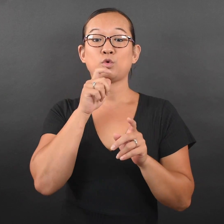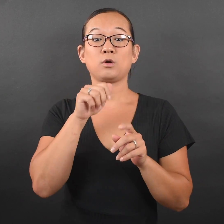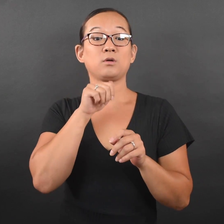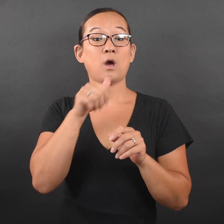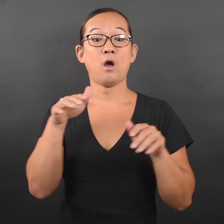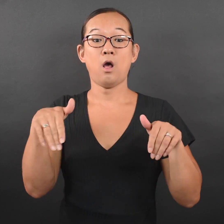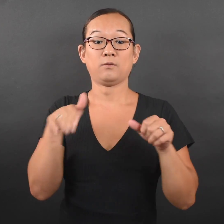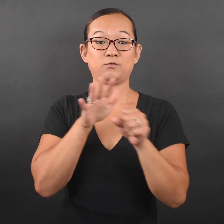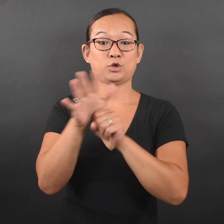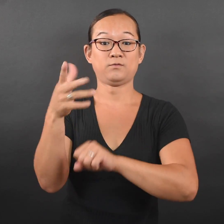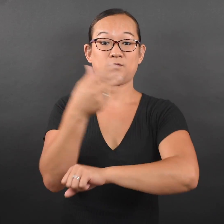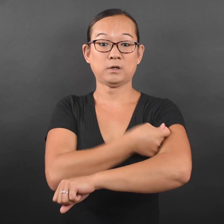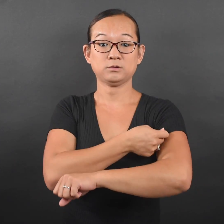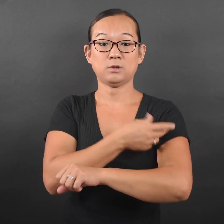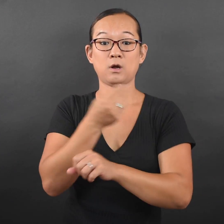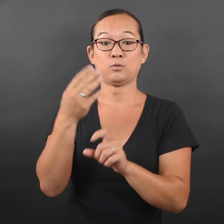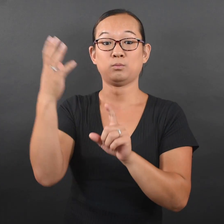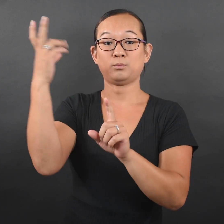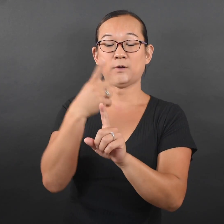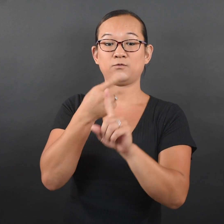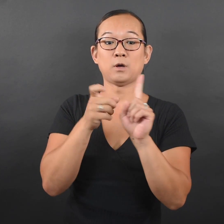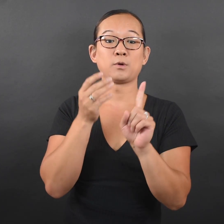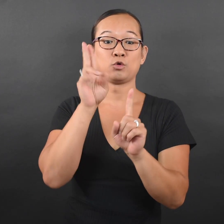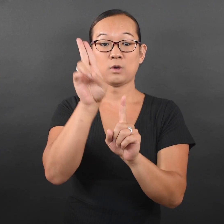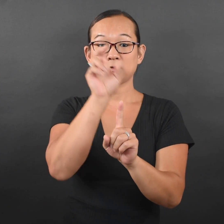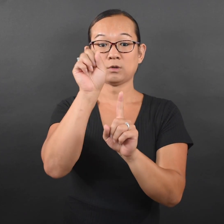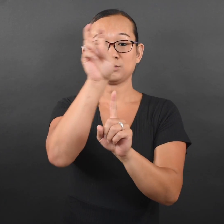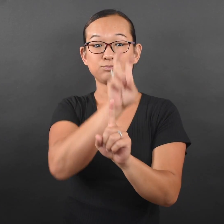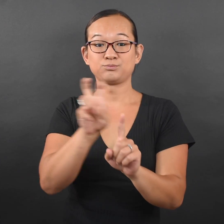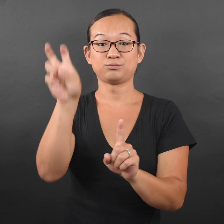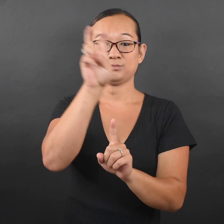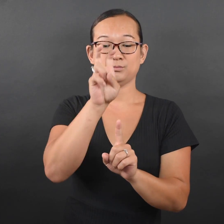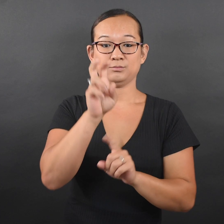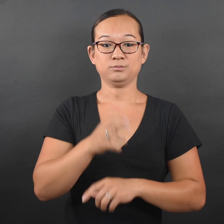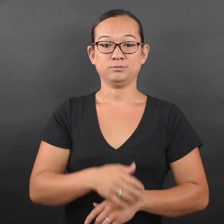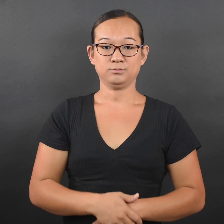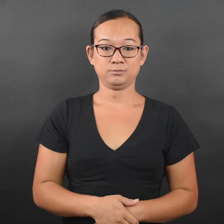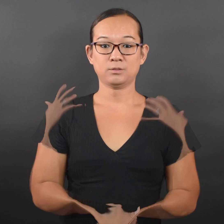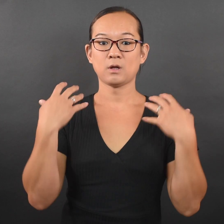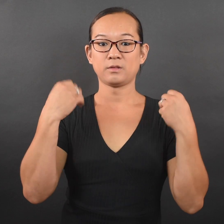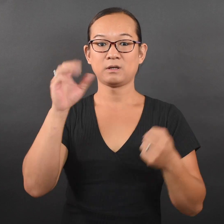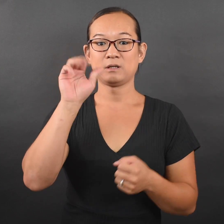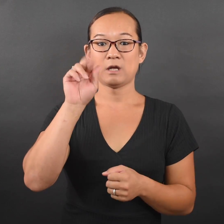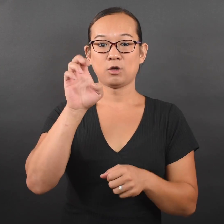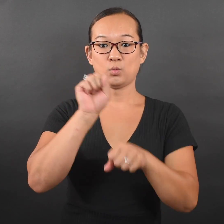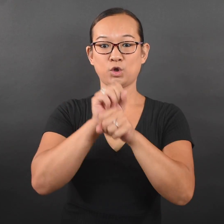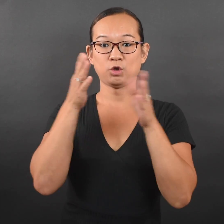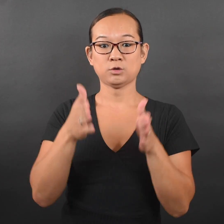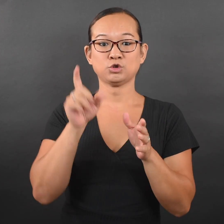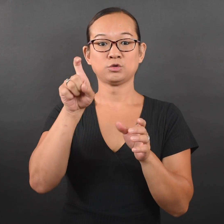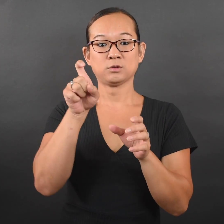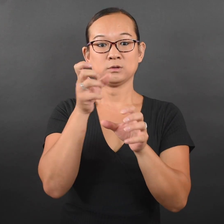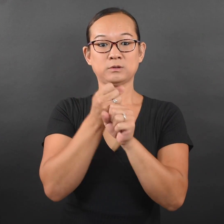●People who are not fully vaccinated and returning from domestic travel. Health care ● Health care workers should get